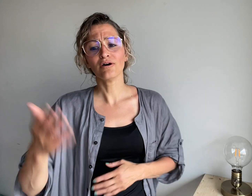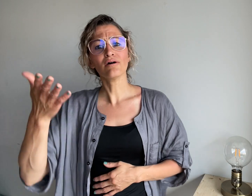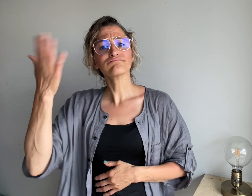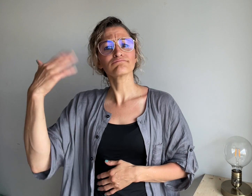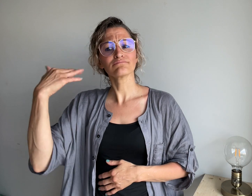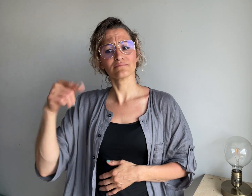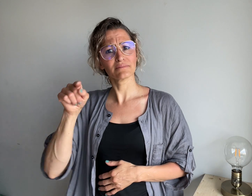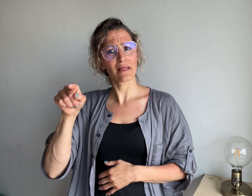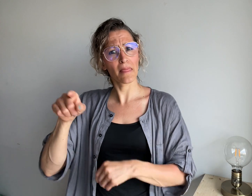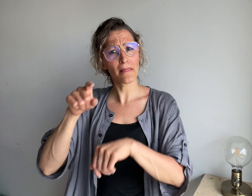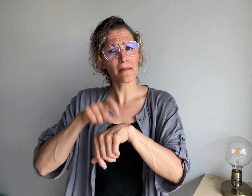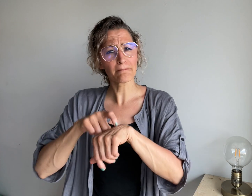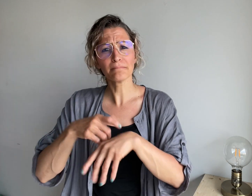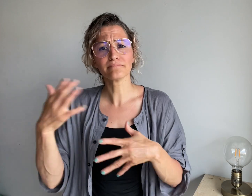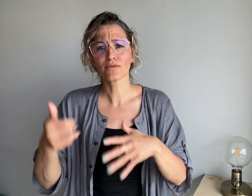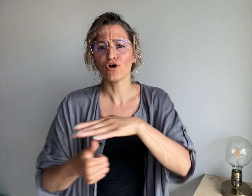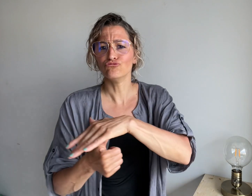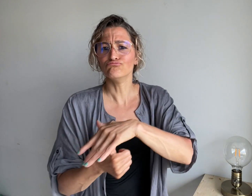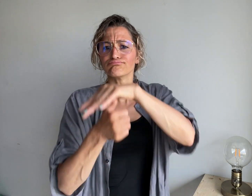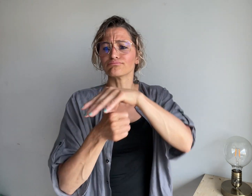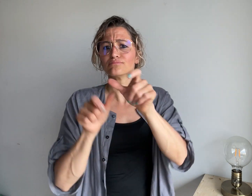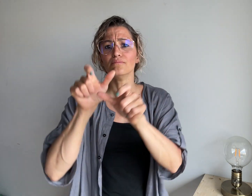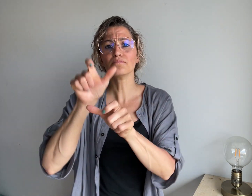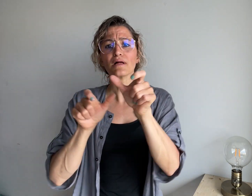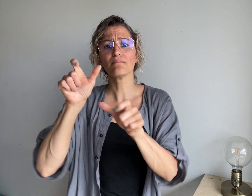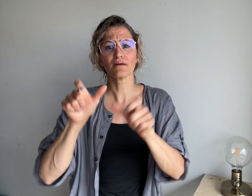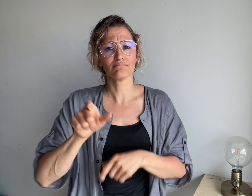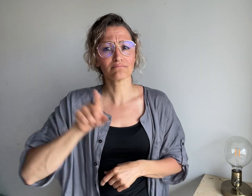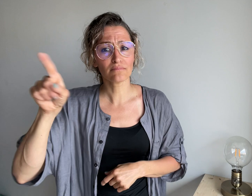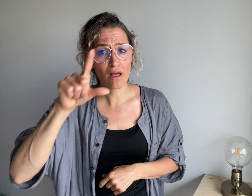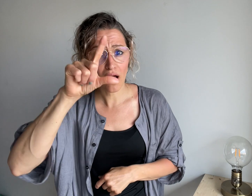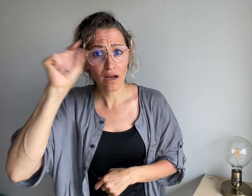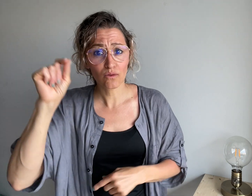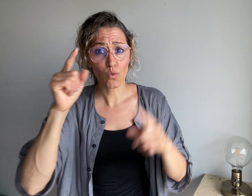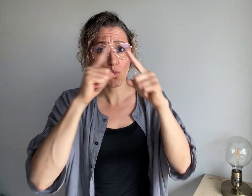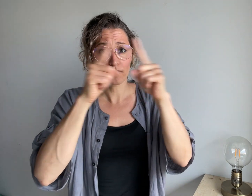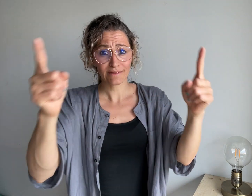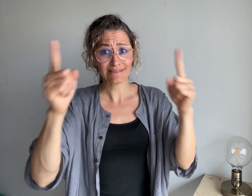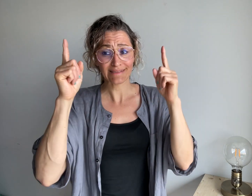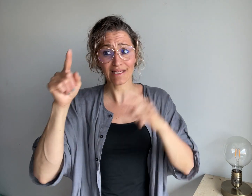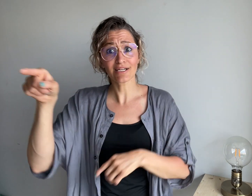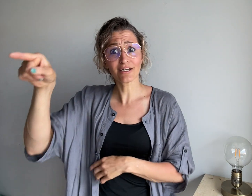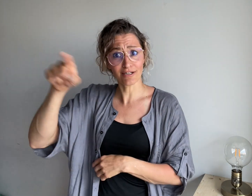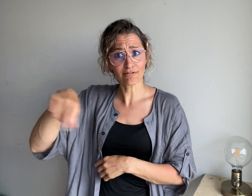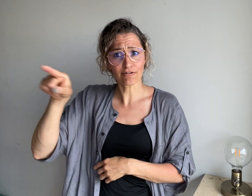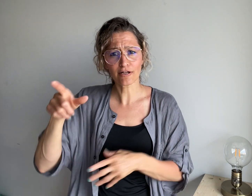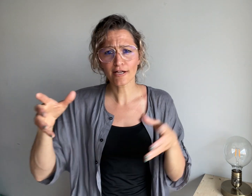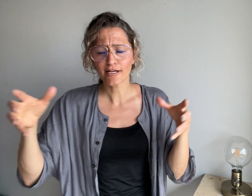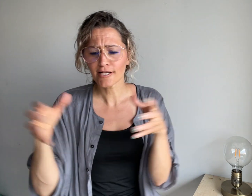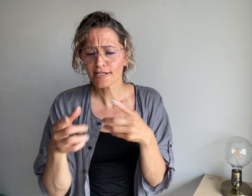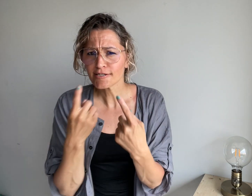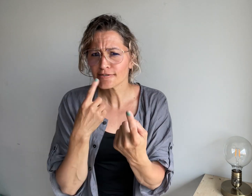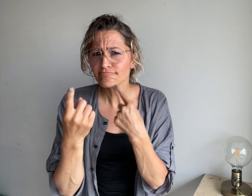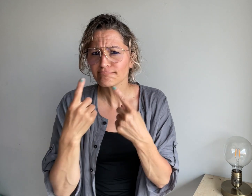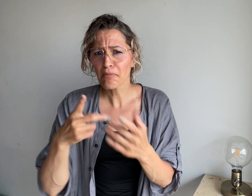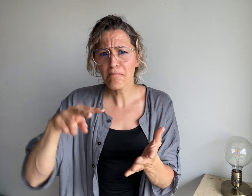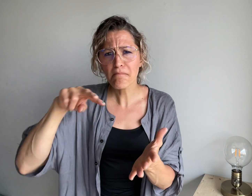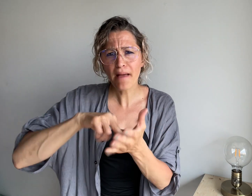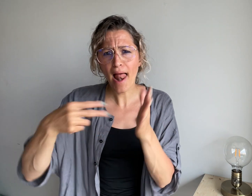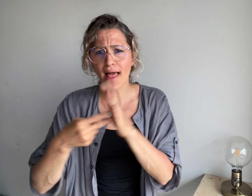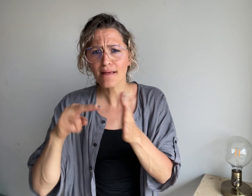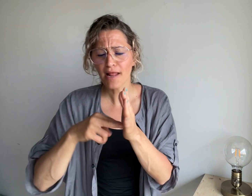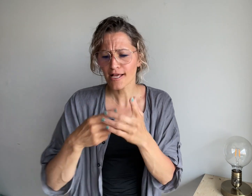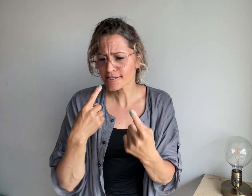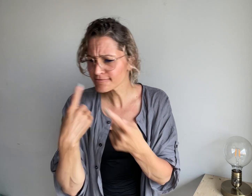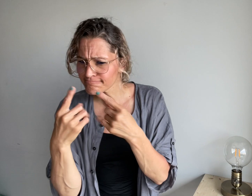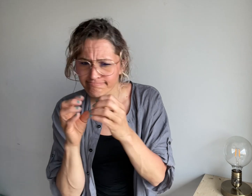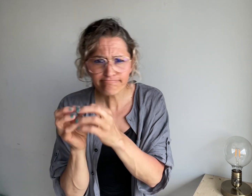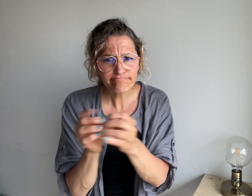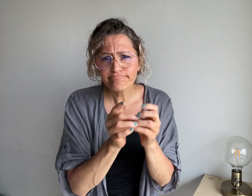When officials at Gallaudet University were in the planning stages